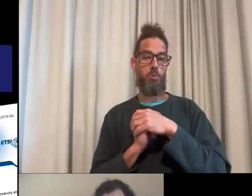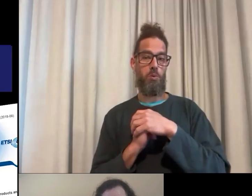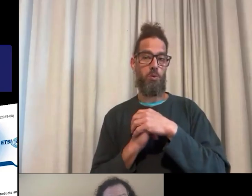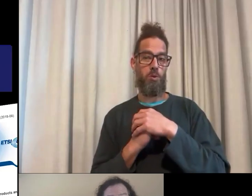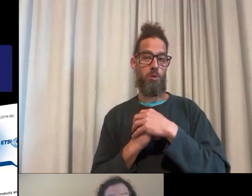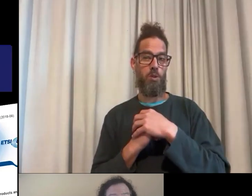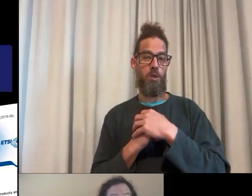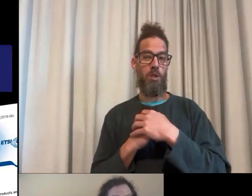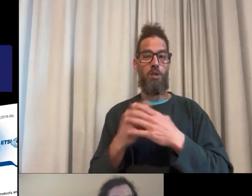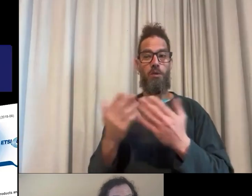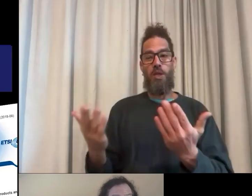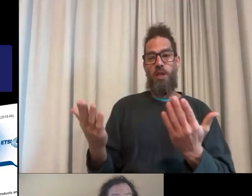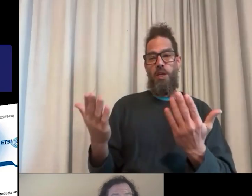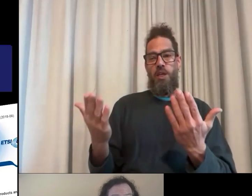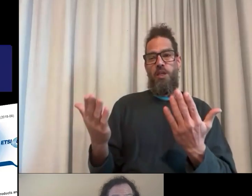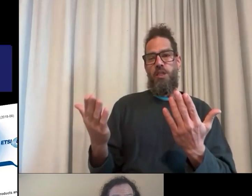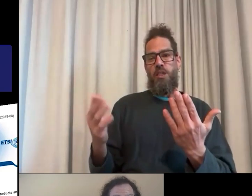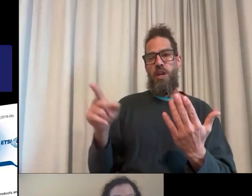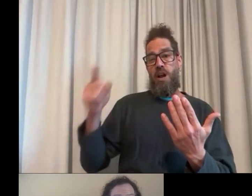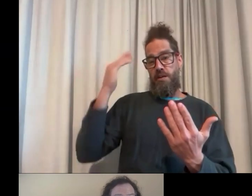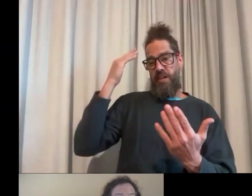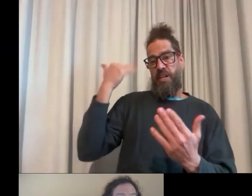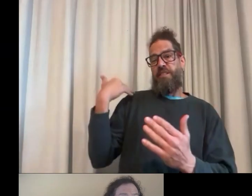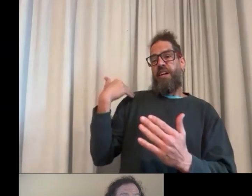Now, consider this.